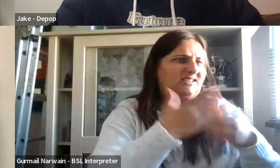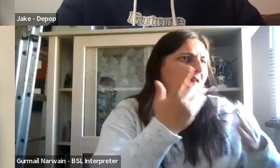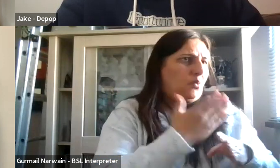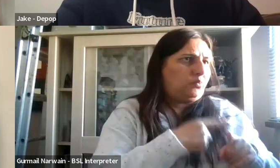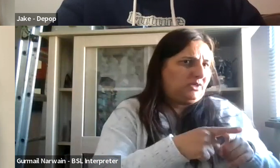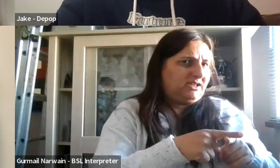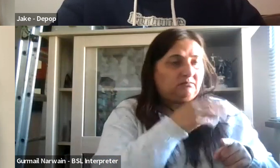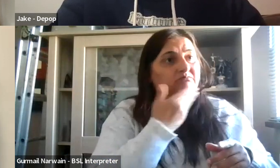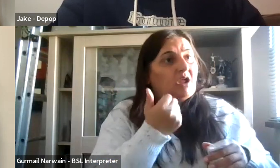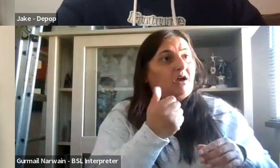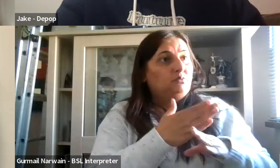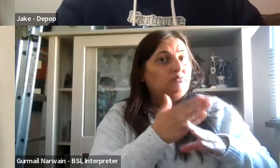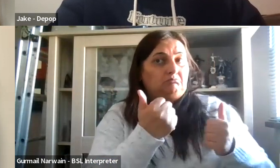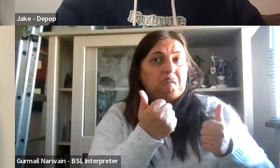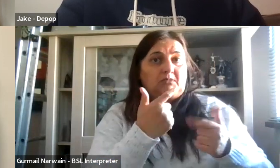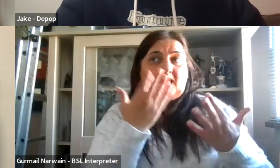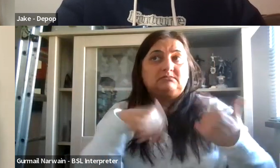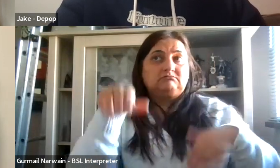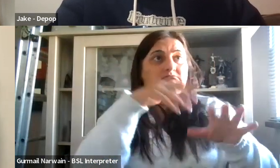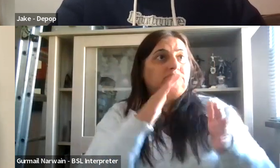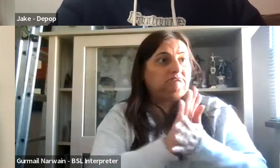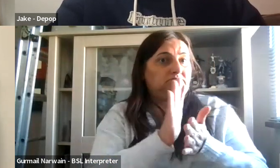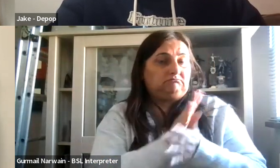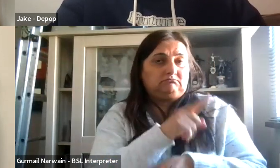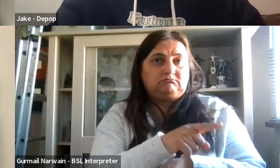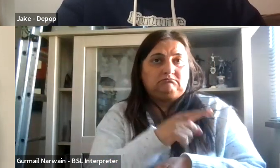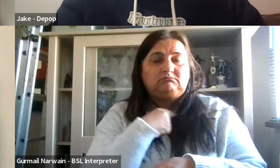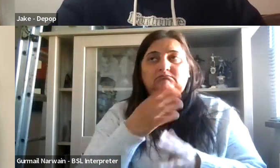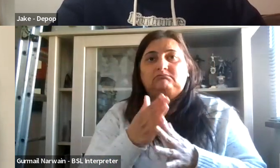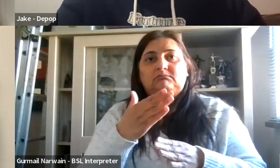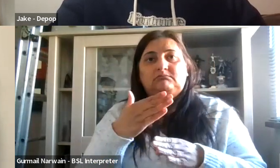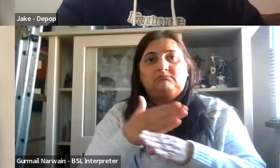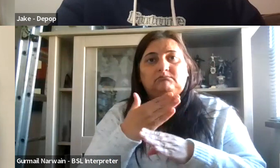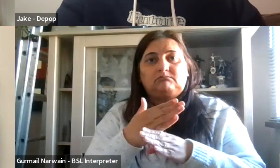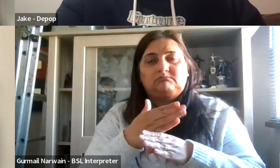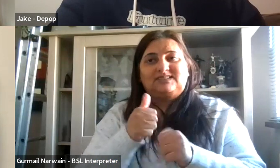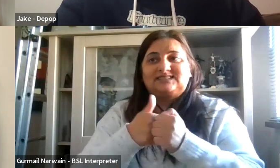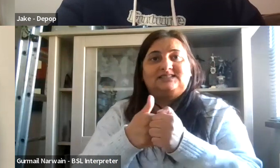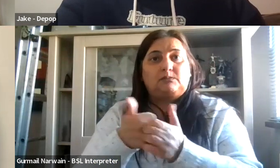nicely for lots of people, we have access to a employee assistance program. We denned to be in the office one day a week.